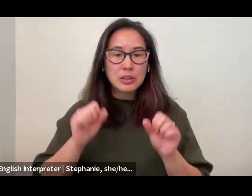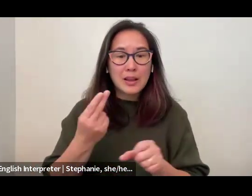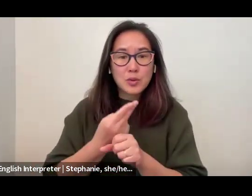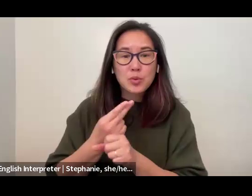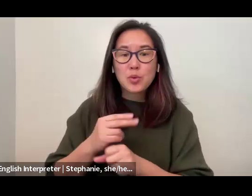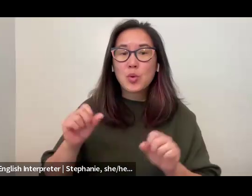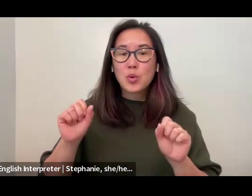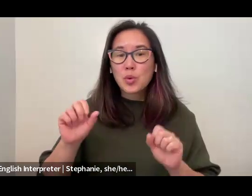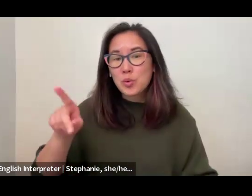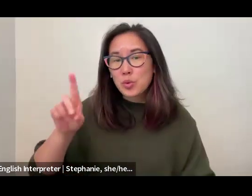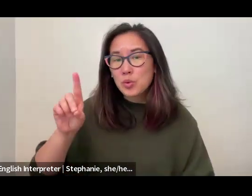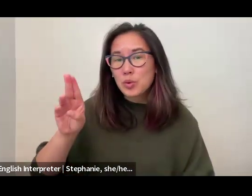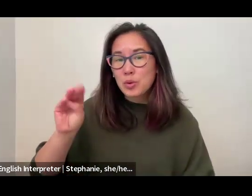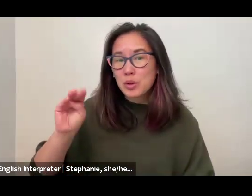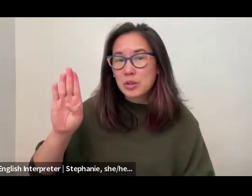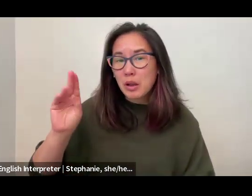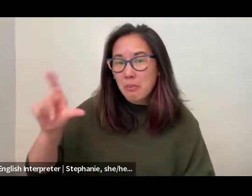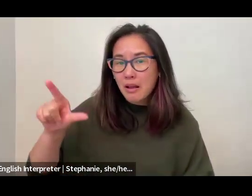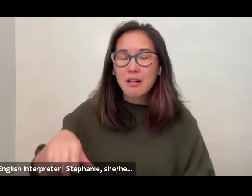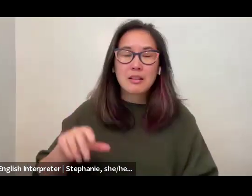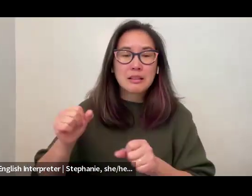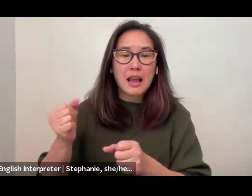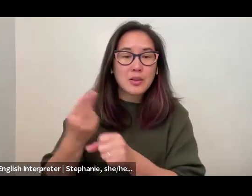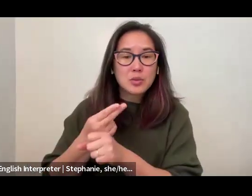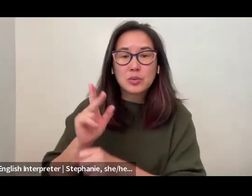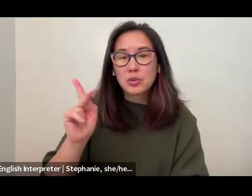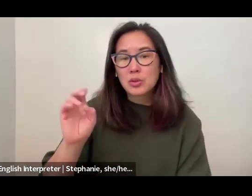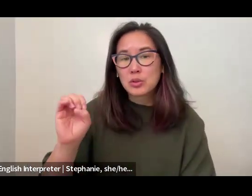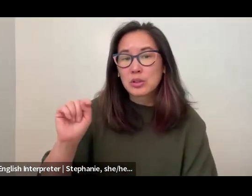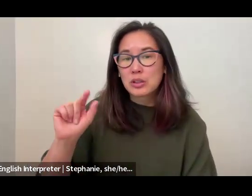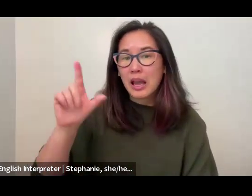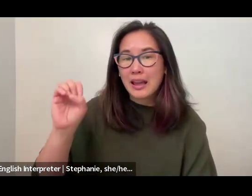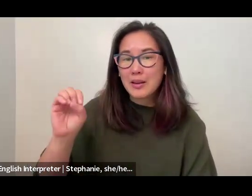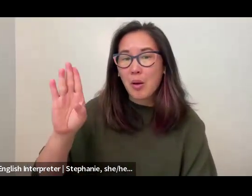If you know you are super sturdy and you're ready to lift something heavier,